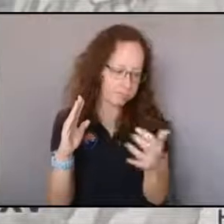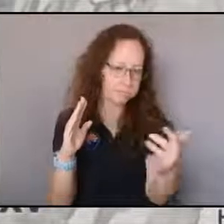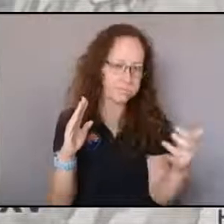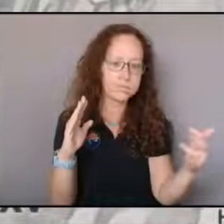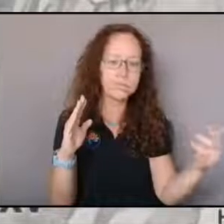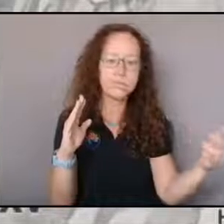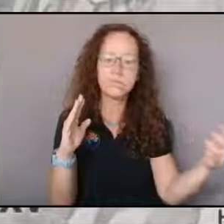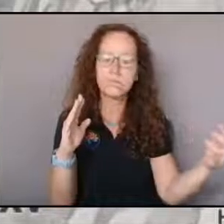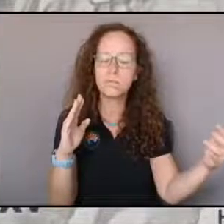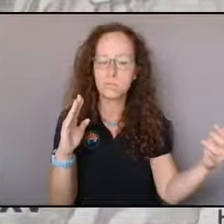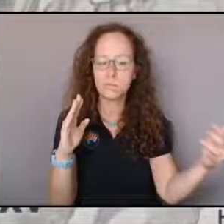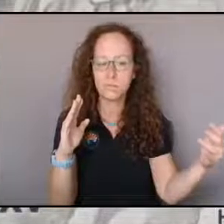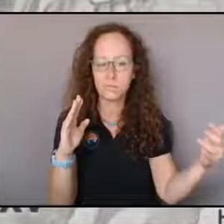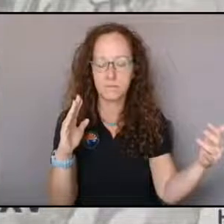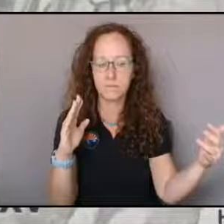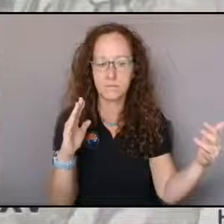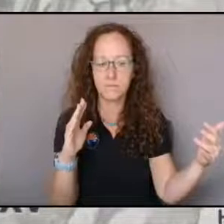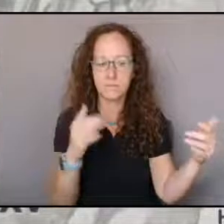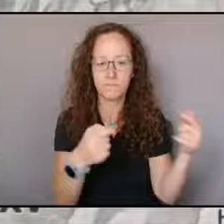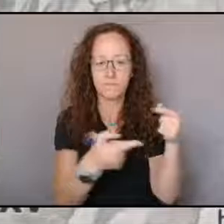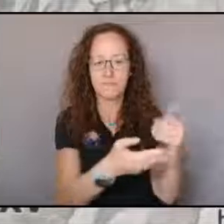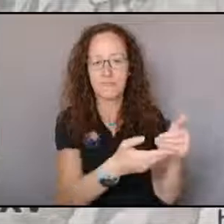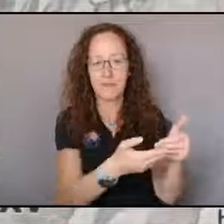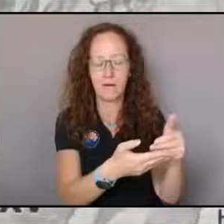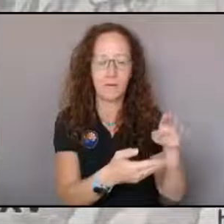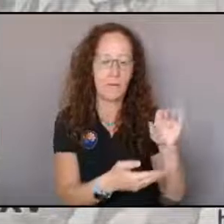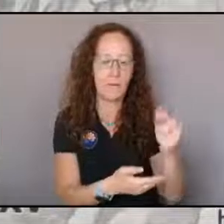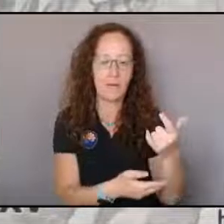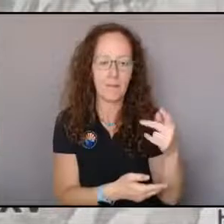RUNNING DOWN SLOPE TOWARDS THE COMMUNITY OF BIG PINE.